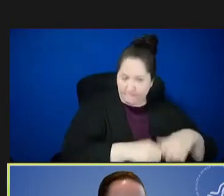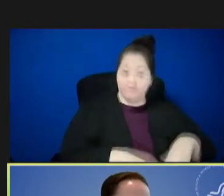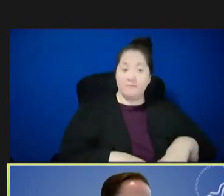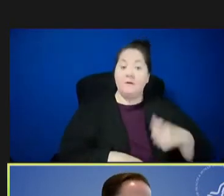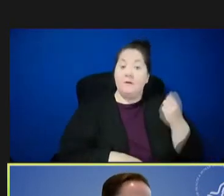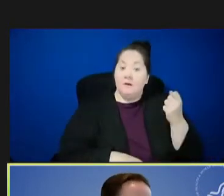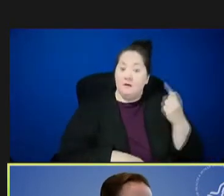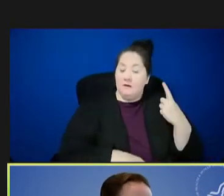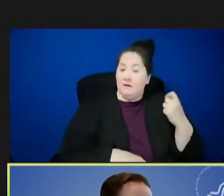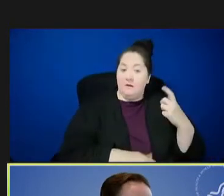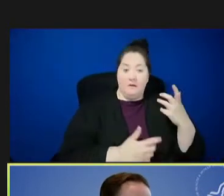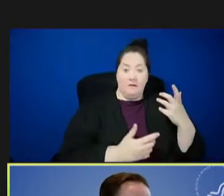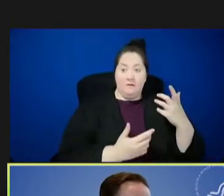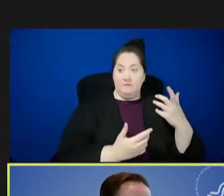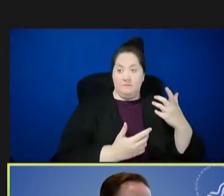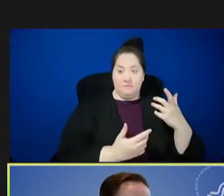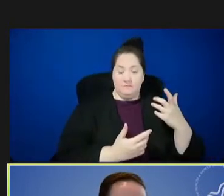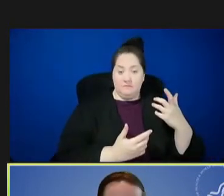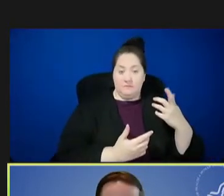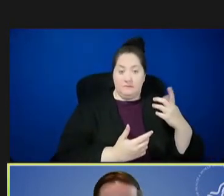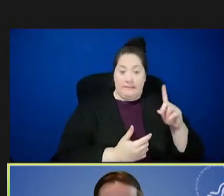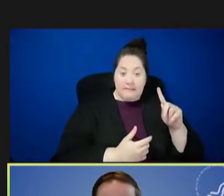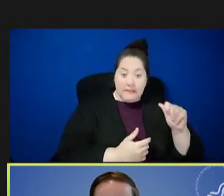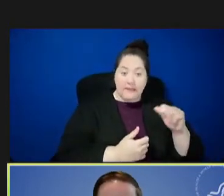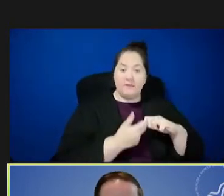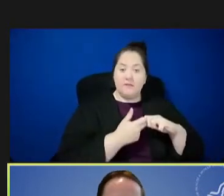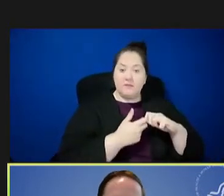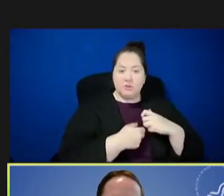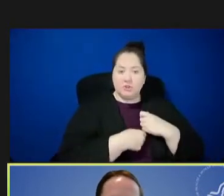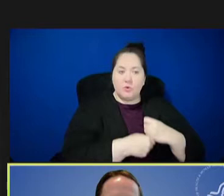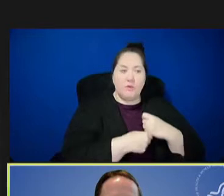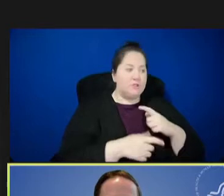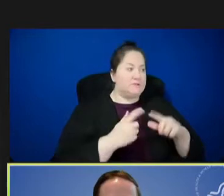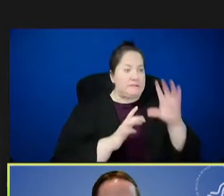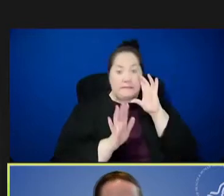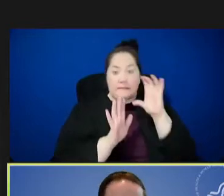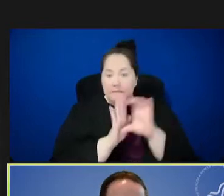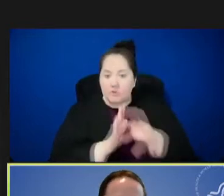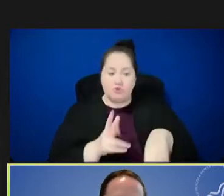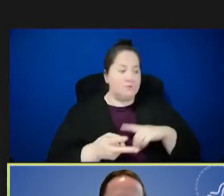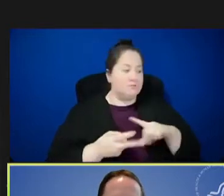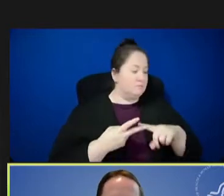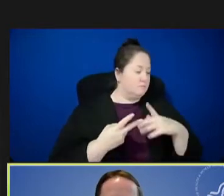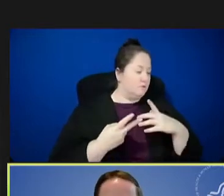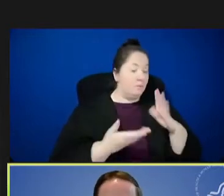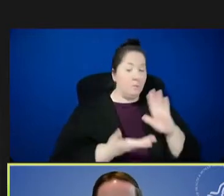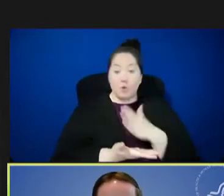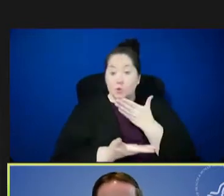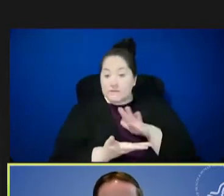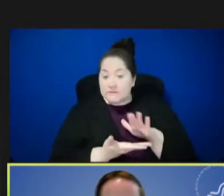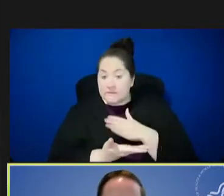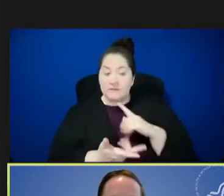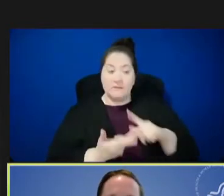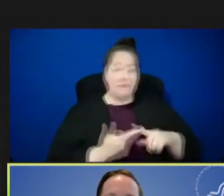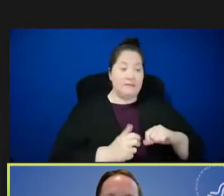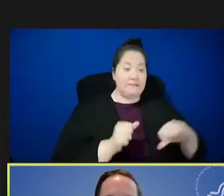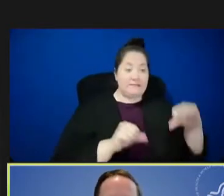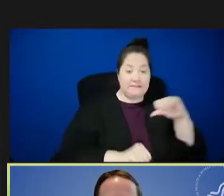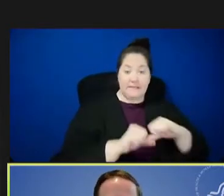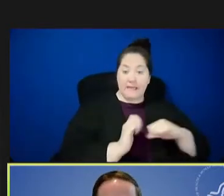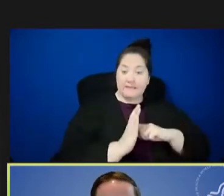in imagery, it exists in music, it exists in scientific literature, it exists in vaccine